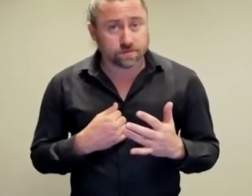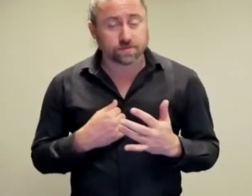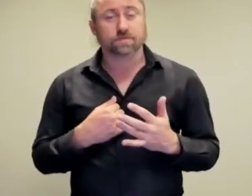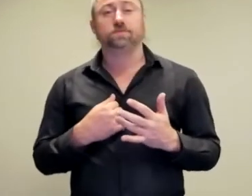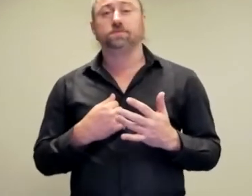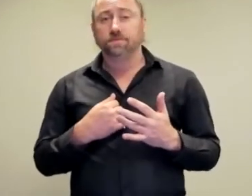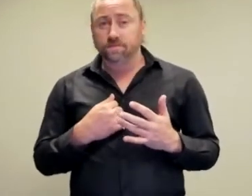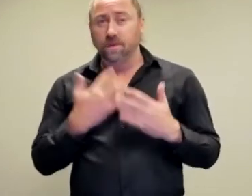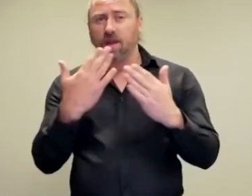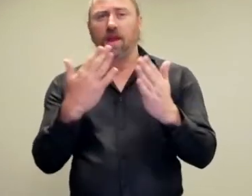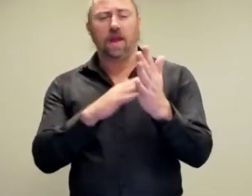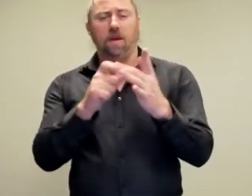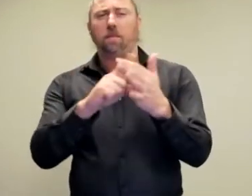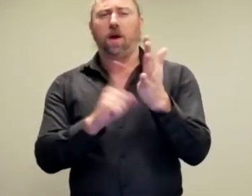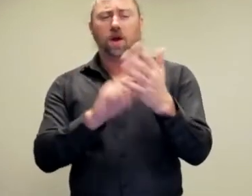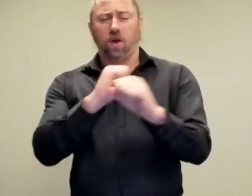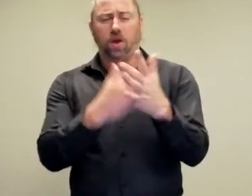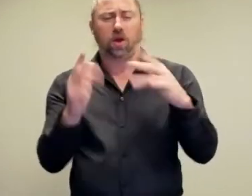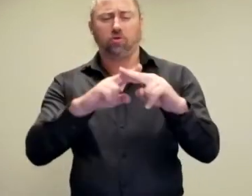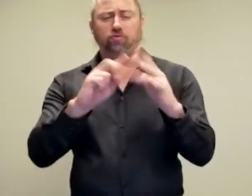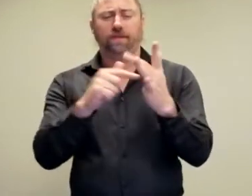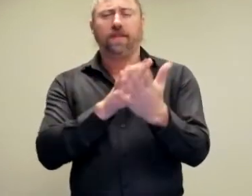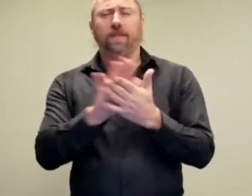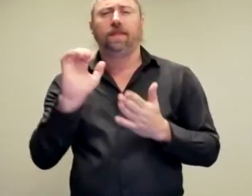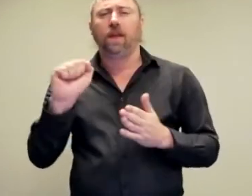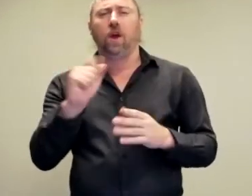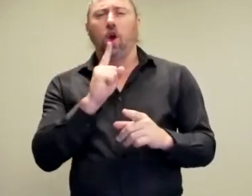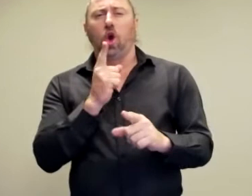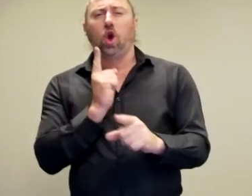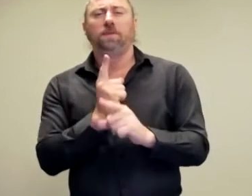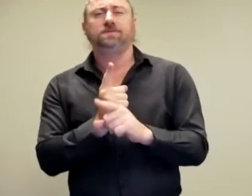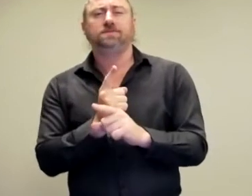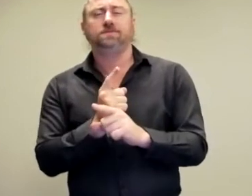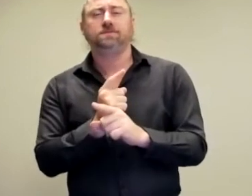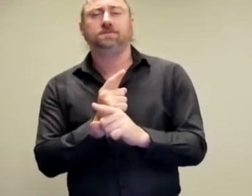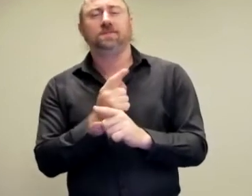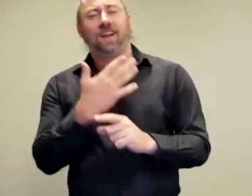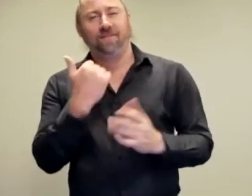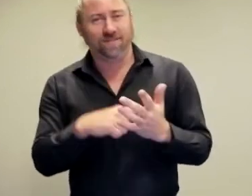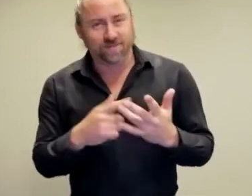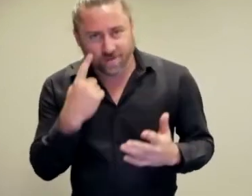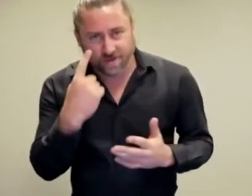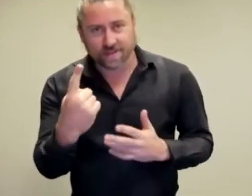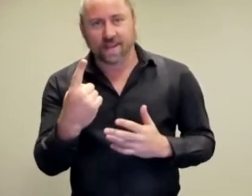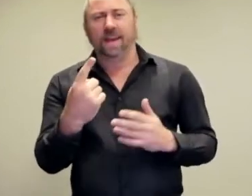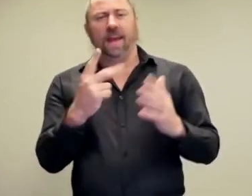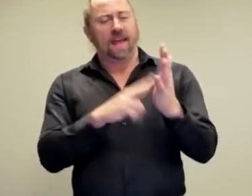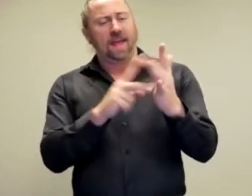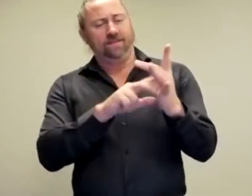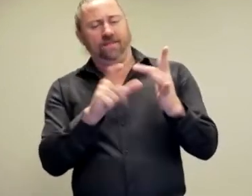Thank you Michael Griffiths for your comment, Mike Griffiths I’m sorry, ‘it's lovely to see the vivid meshwork your painting